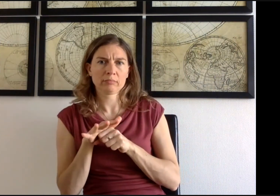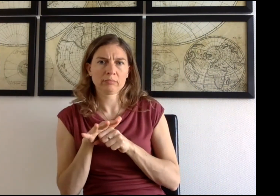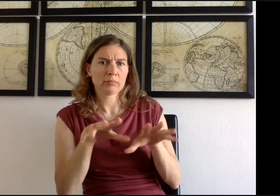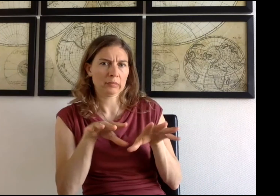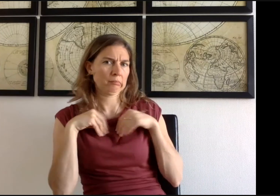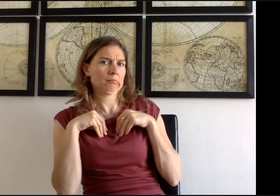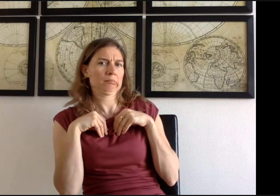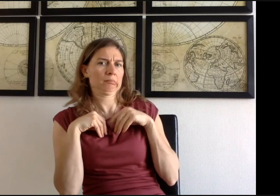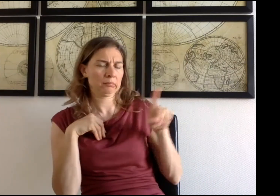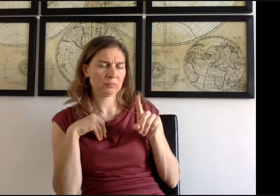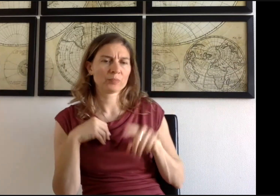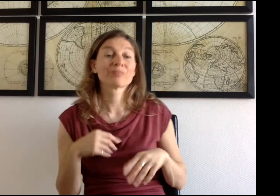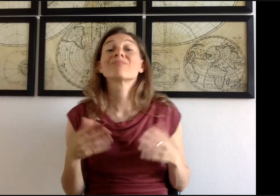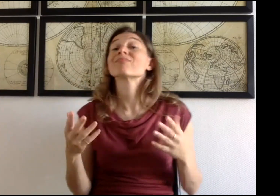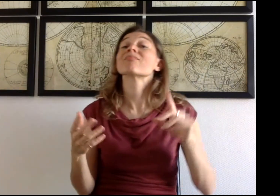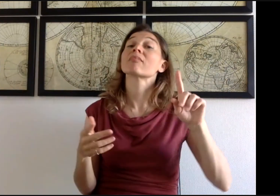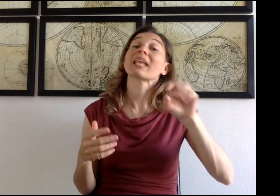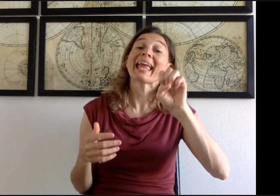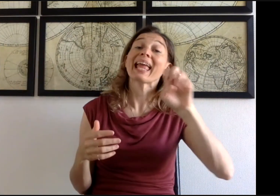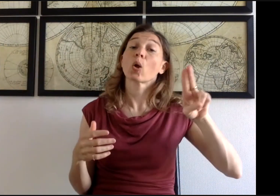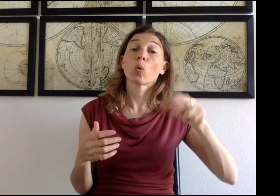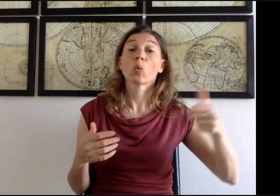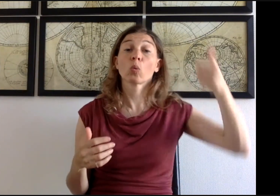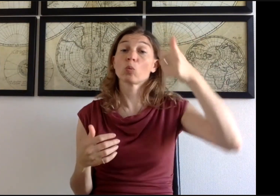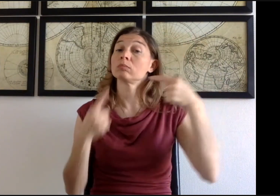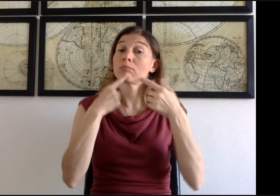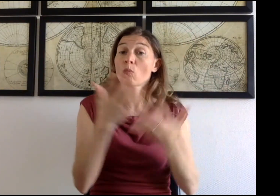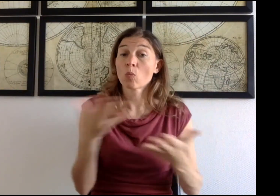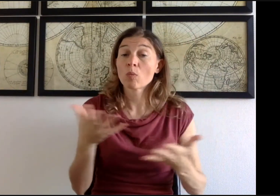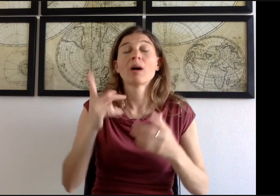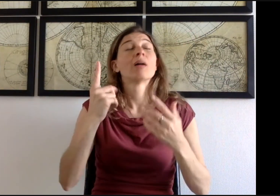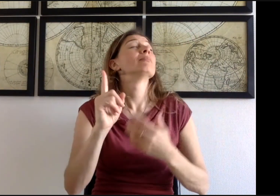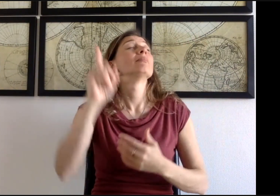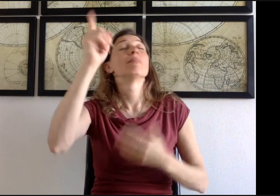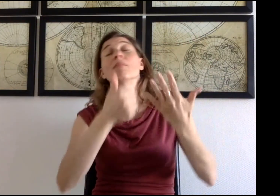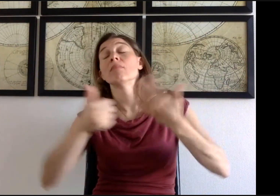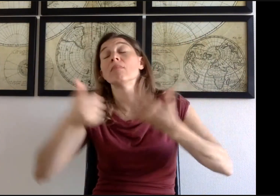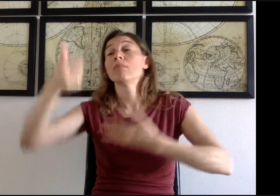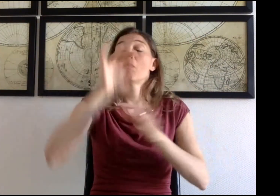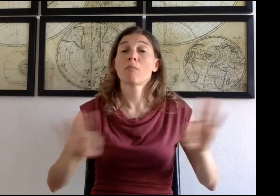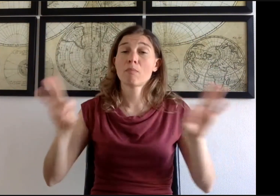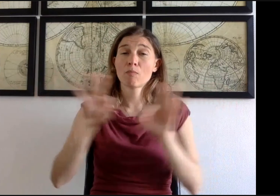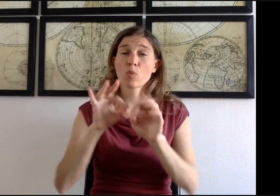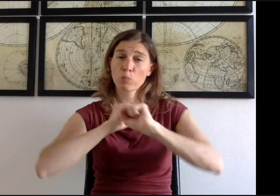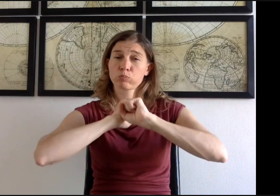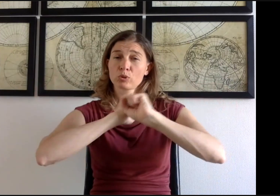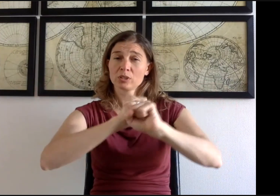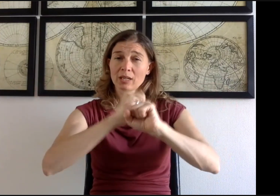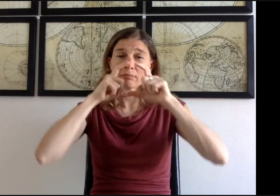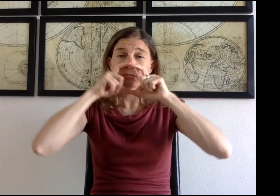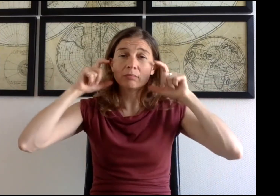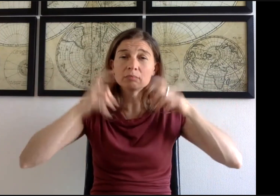To support workers, networks of persons with disabilities and to the persons with disabilities themselves.